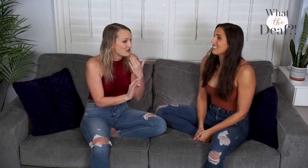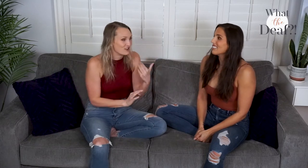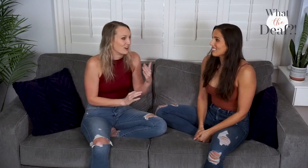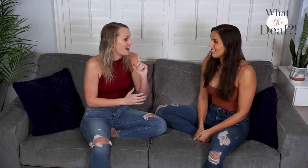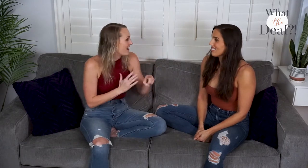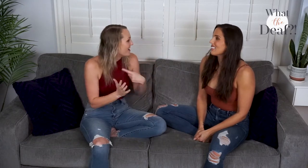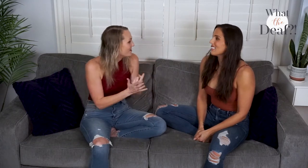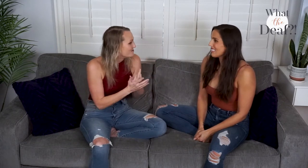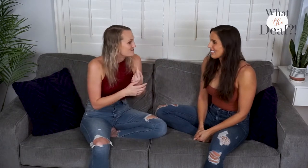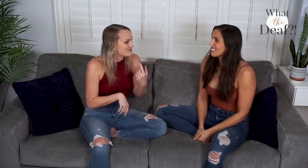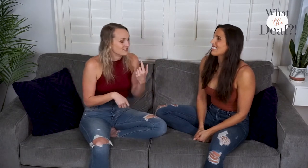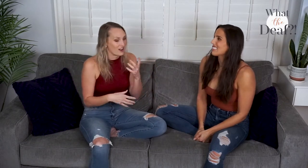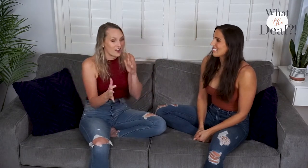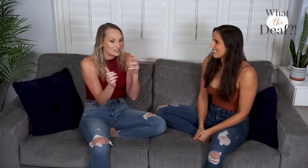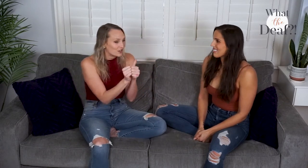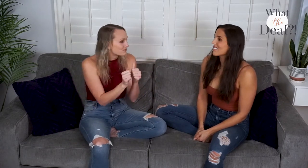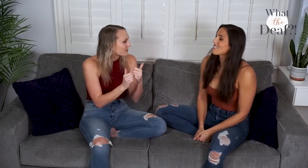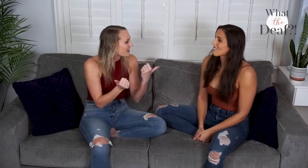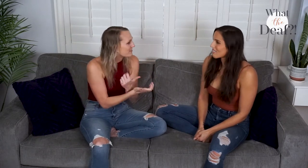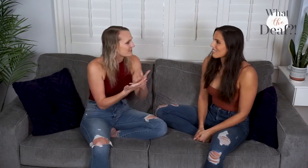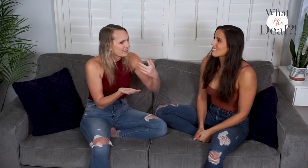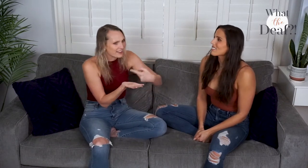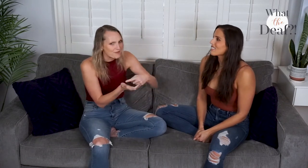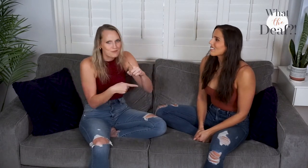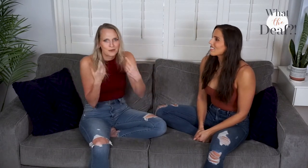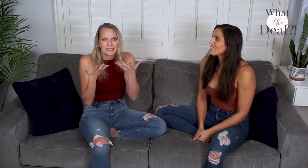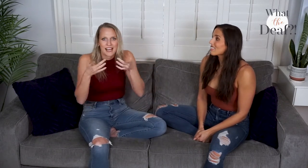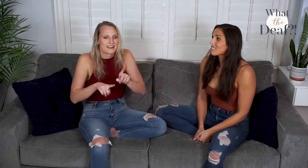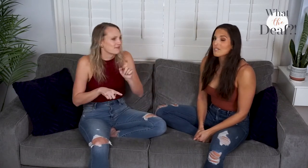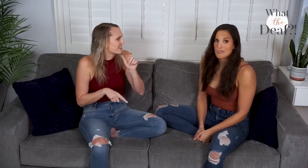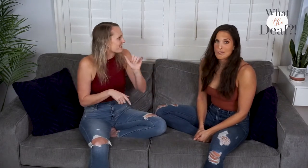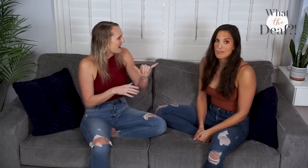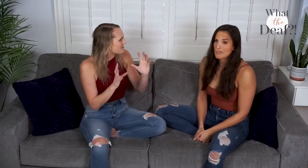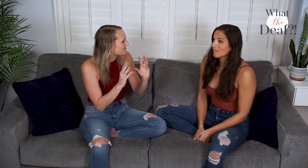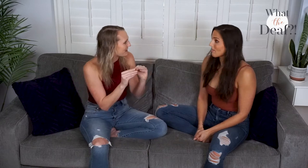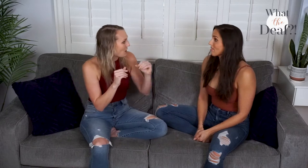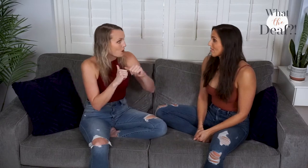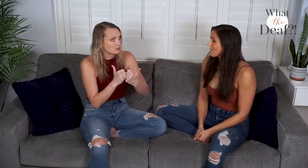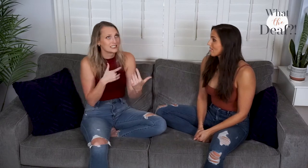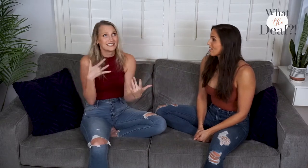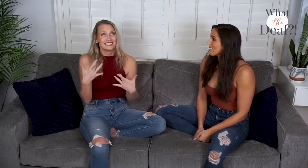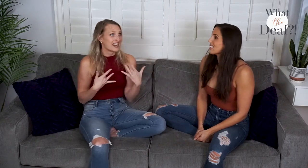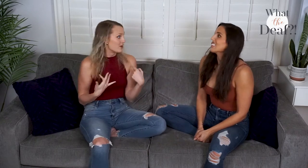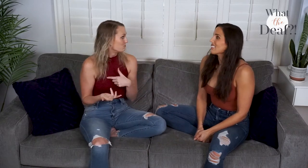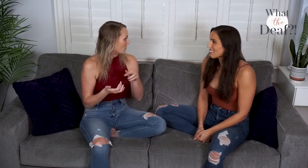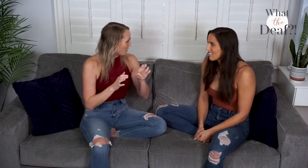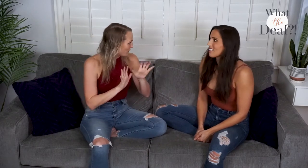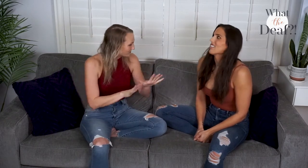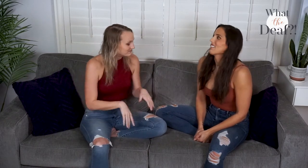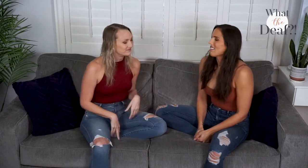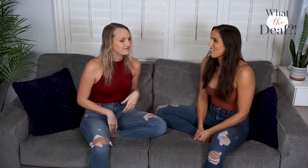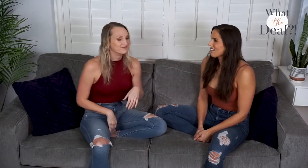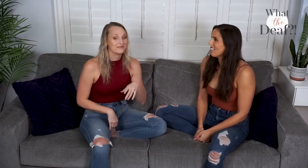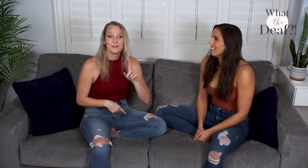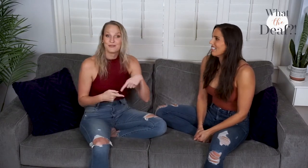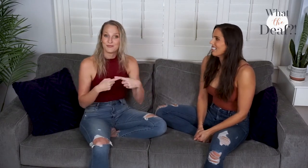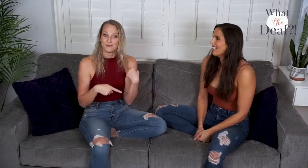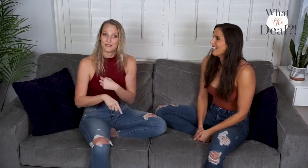Yeah, we had a good time, it was a good hour. We were able to catch up with everything and talk about what happened in that meeting and how excited we were.